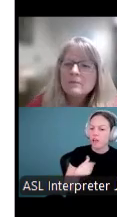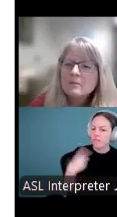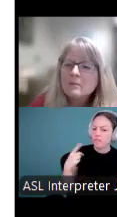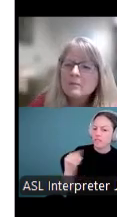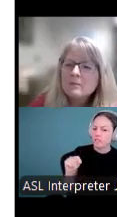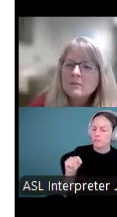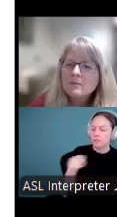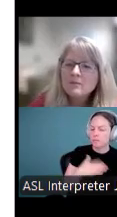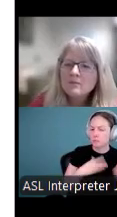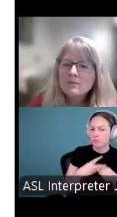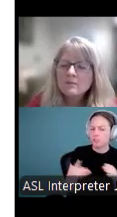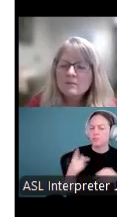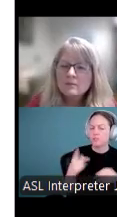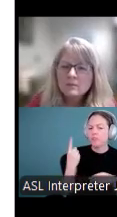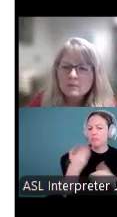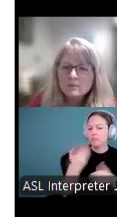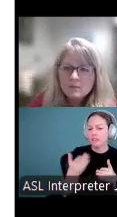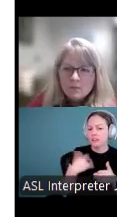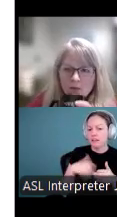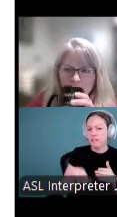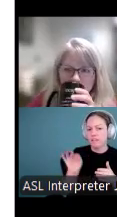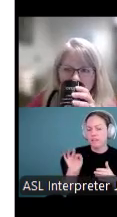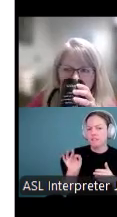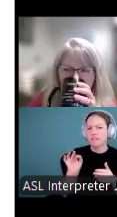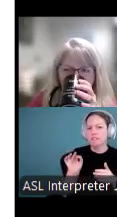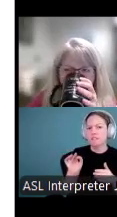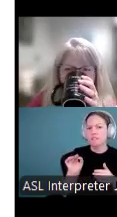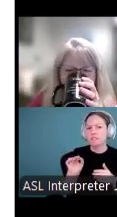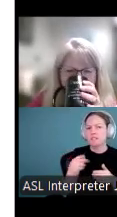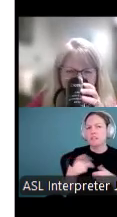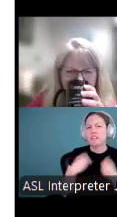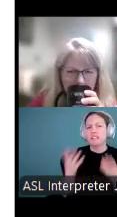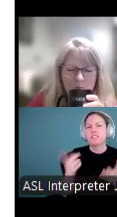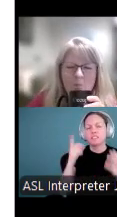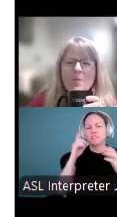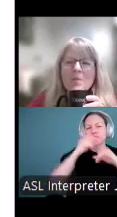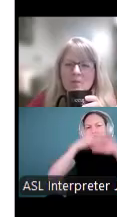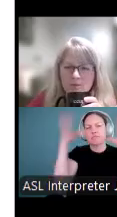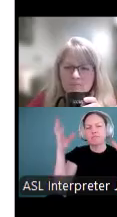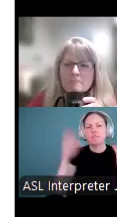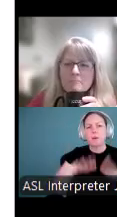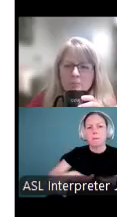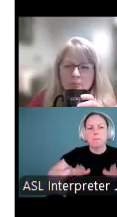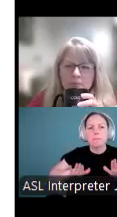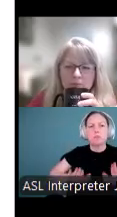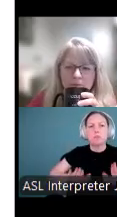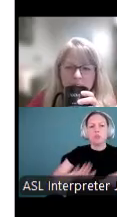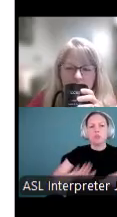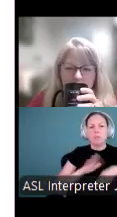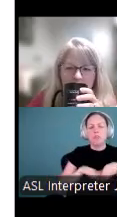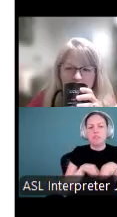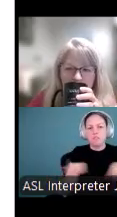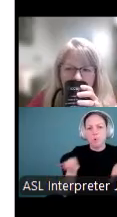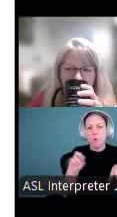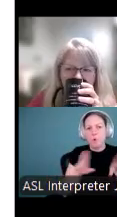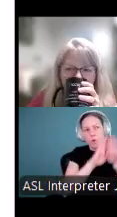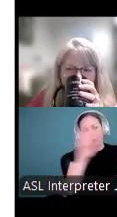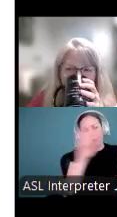that I found is that I use the analogy of doing a push up off of the floor or off of the wall, I can go up against a wall and